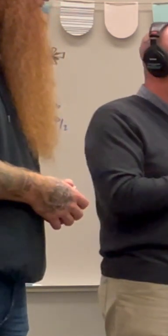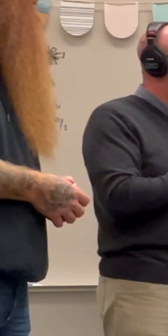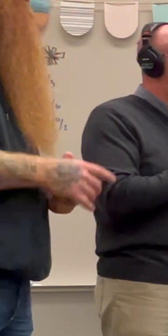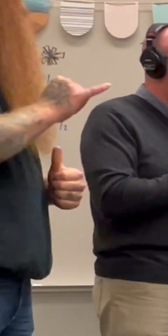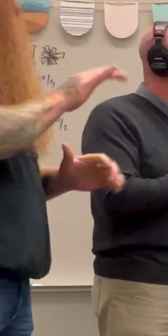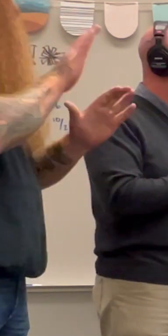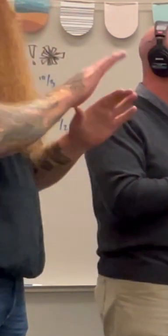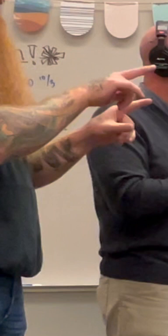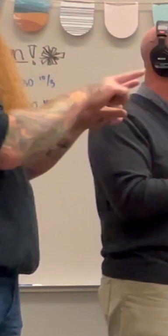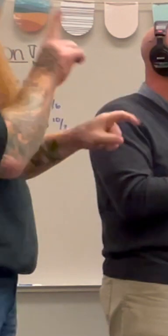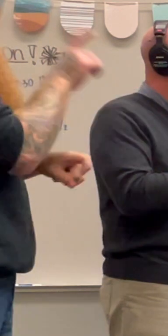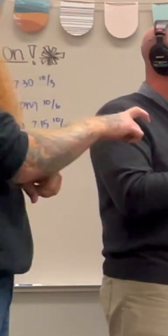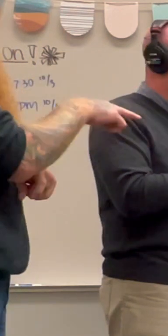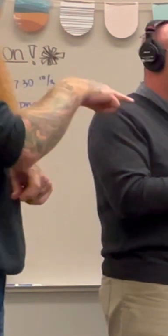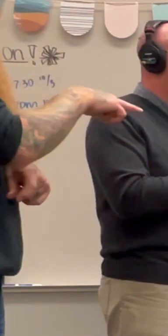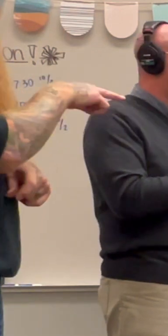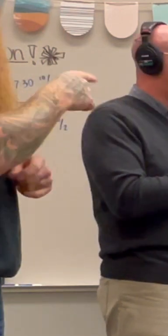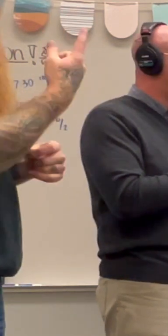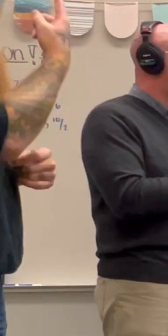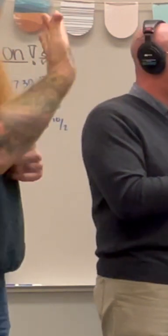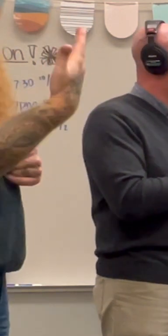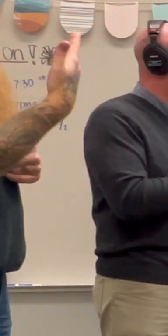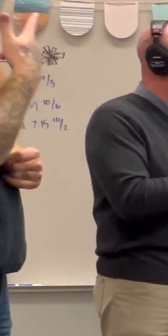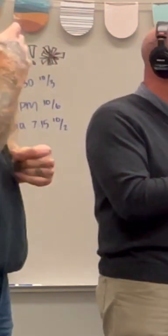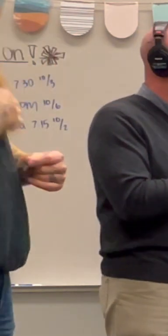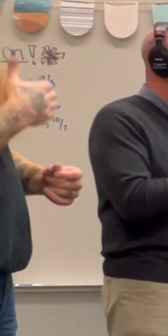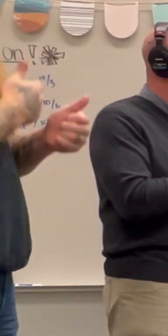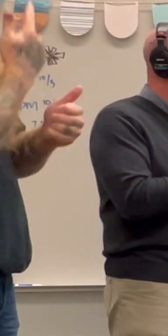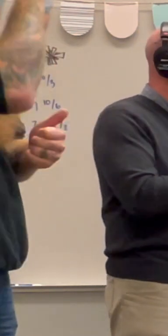great same question for you Rainey uh what's the one thing you wish everyone knew about ASL